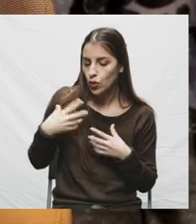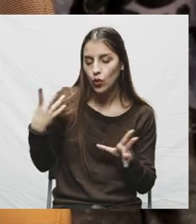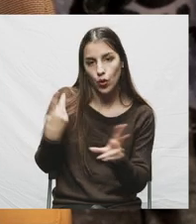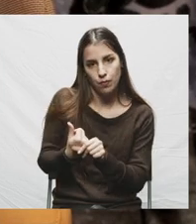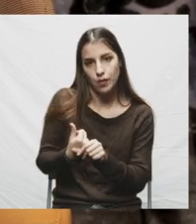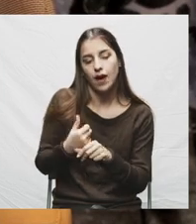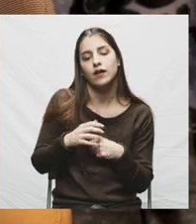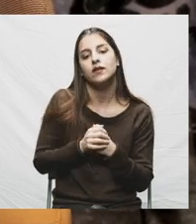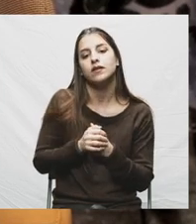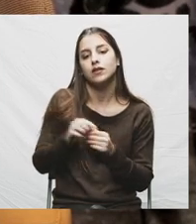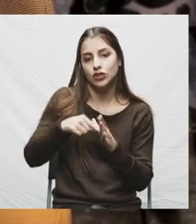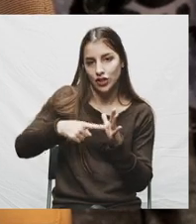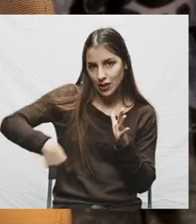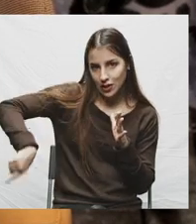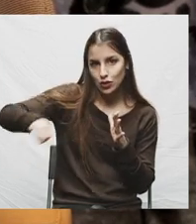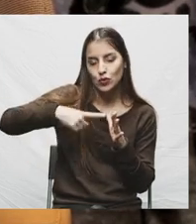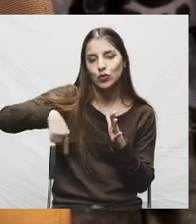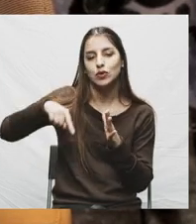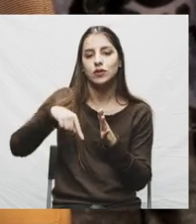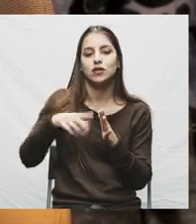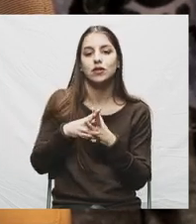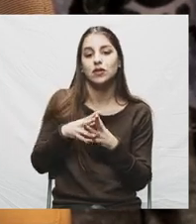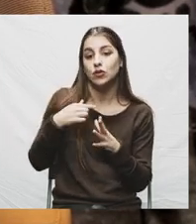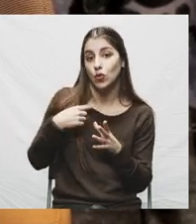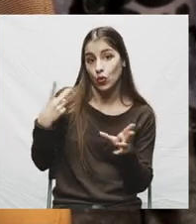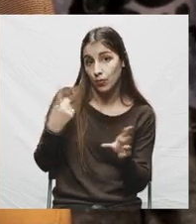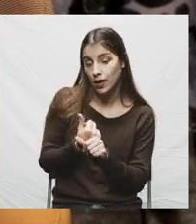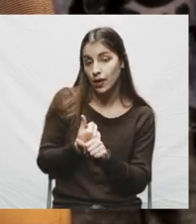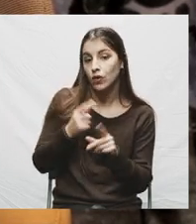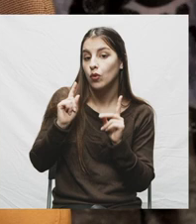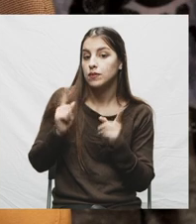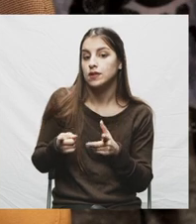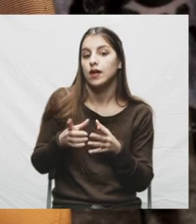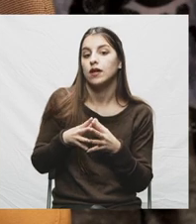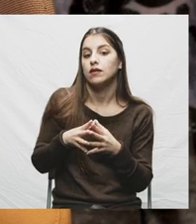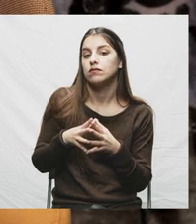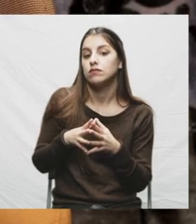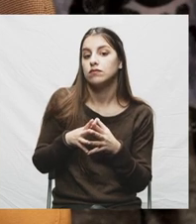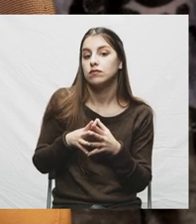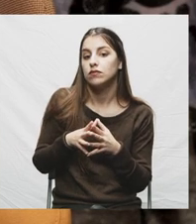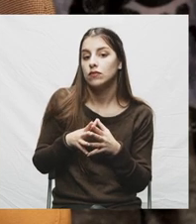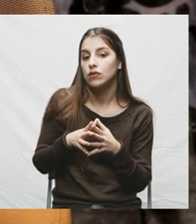"I’m going to buy a turntable." I went and bought a turntable and I started listening...